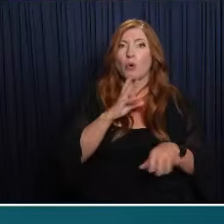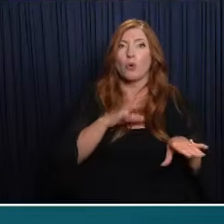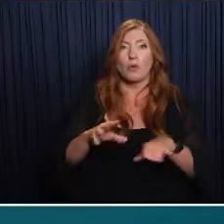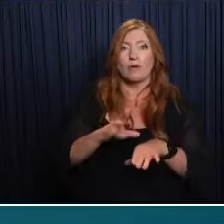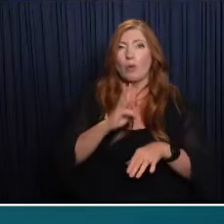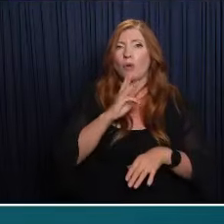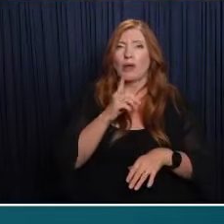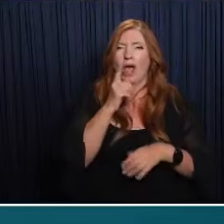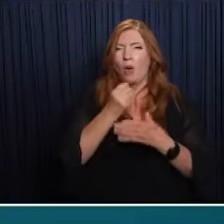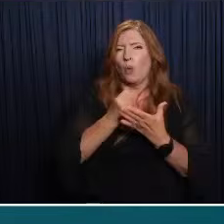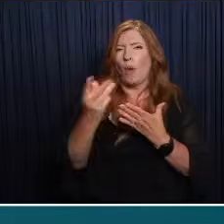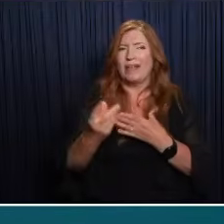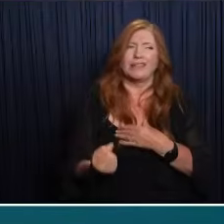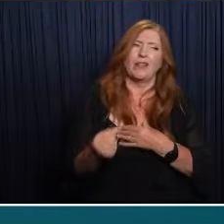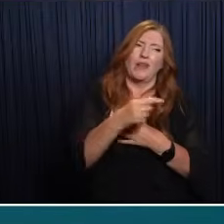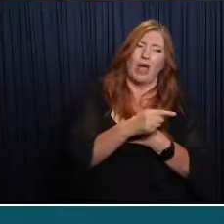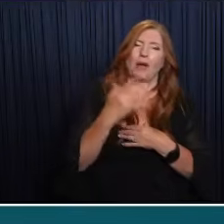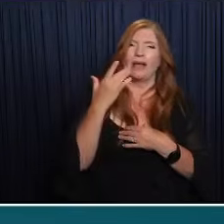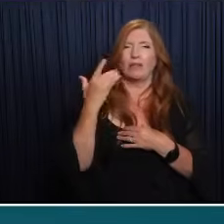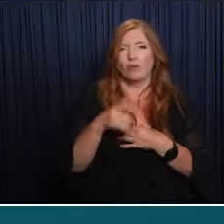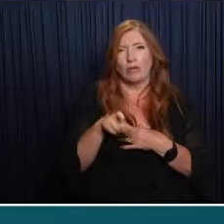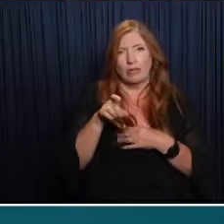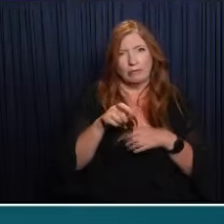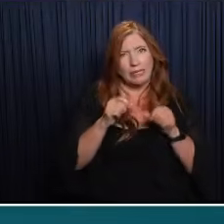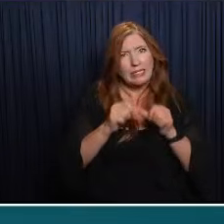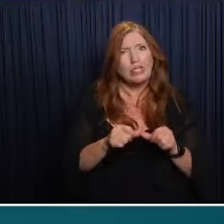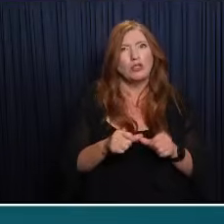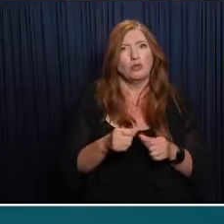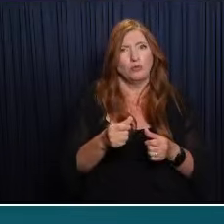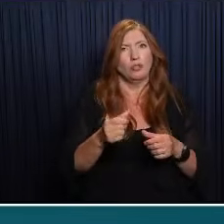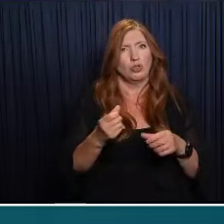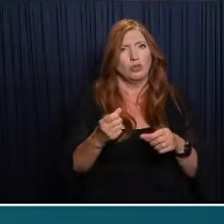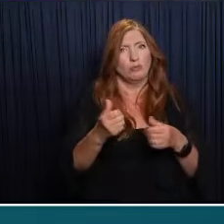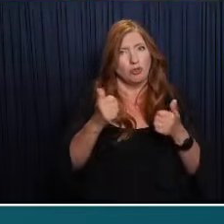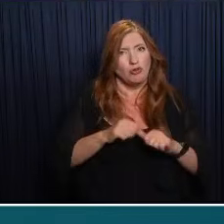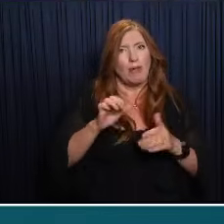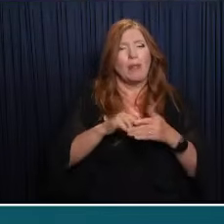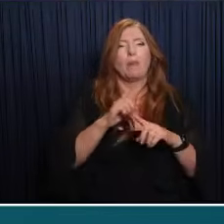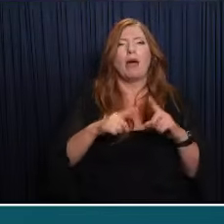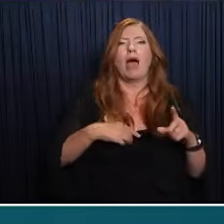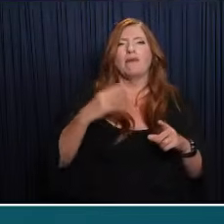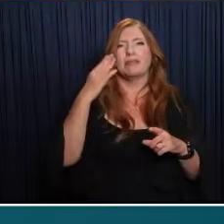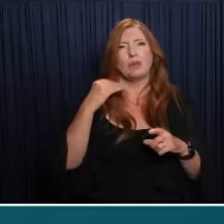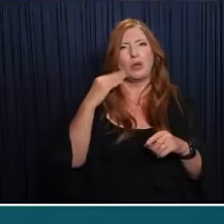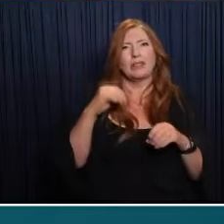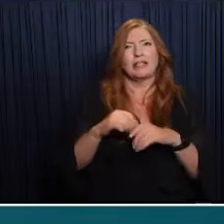TO MAKE SURE THAT COLORADO RIVER WATER IS NOT BEING WASTED IN CALIFORNIA. SO WE NEED TO CONTINUE TO DRIVE